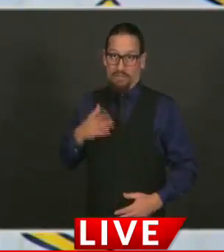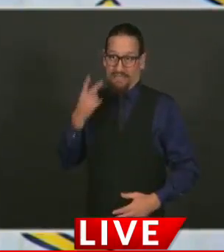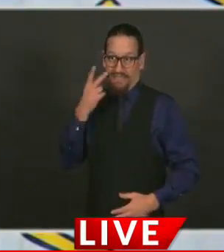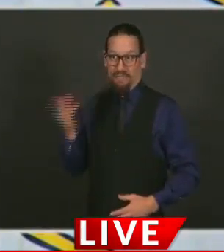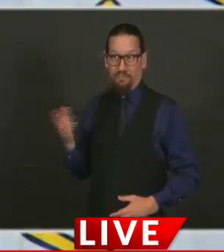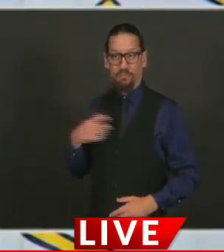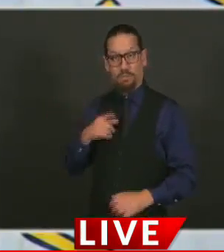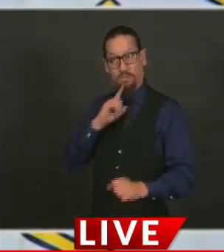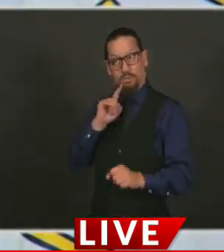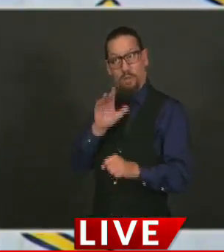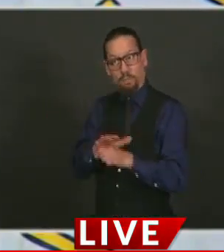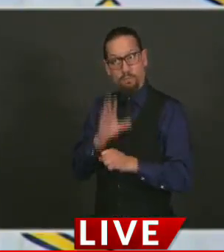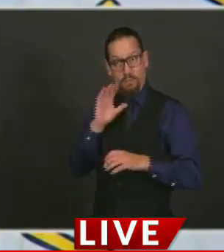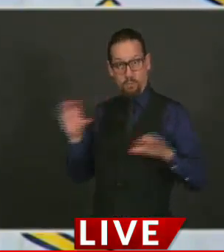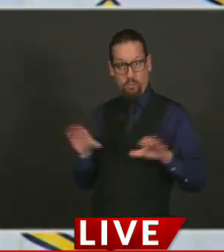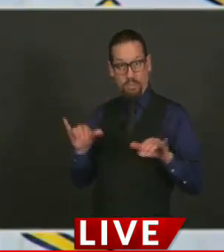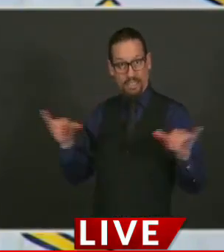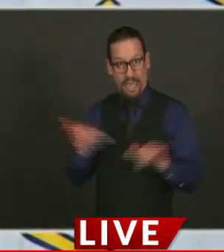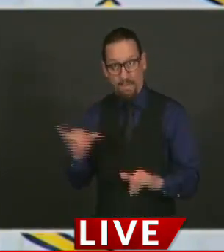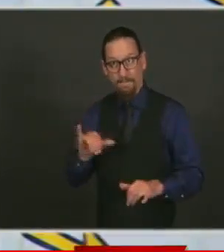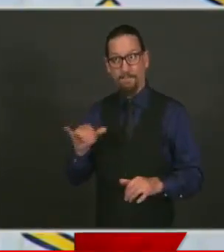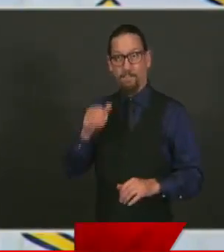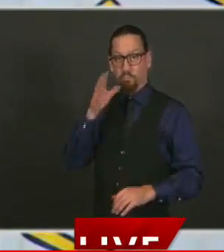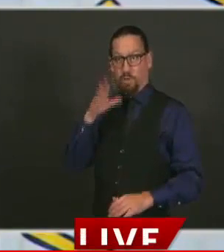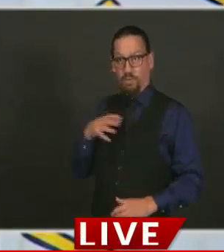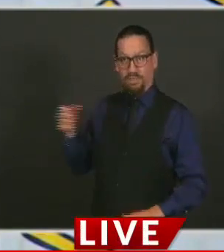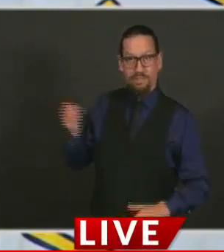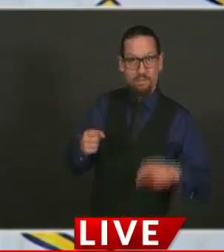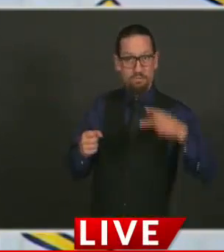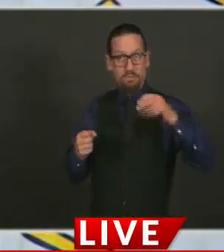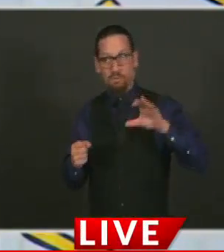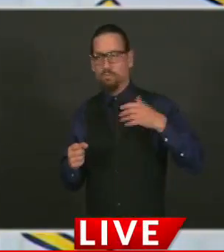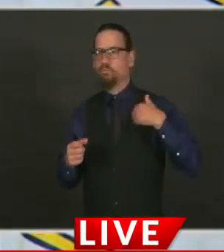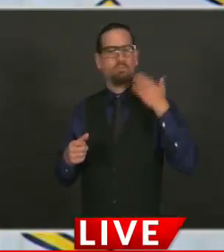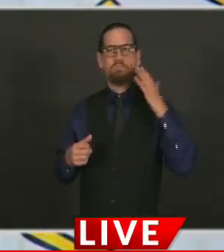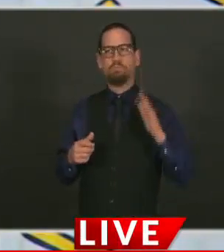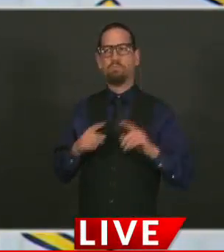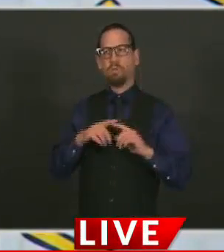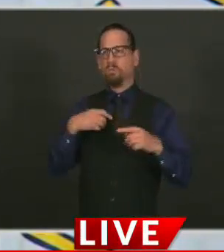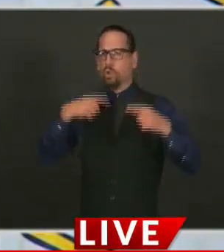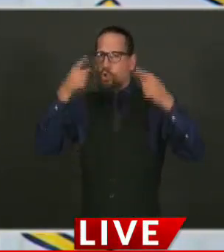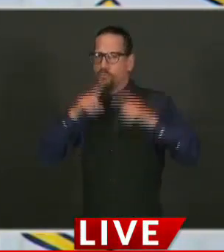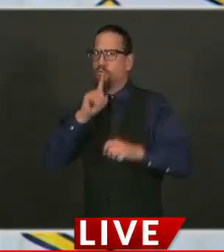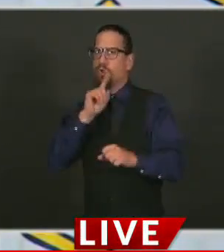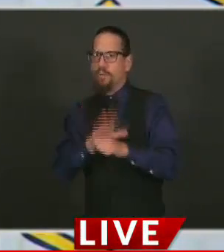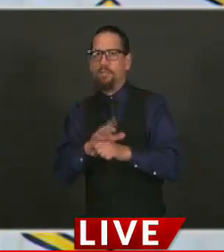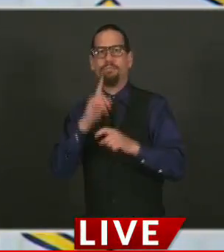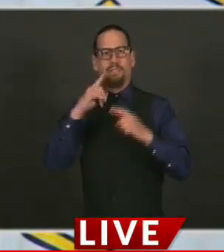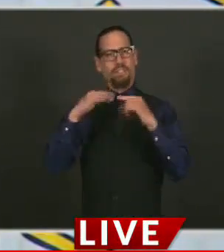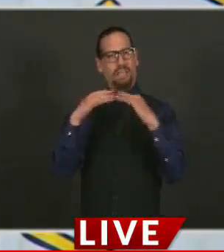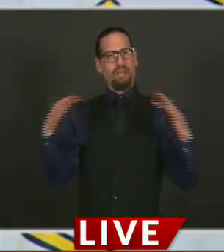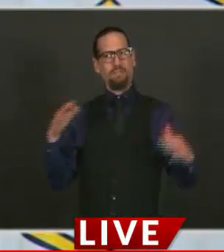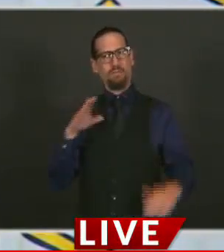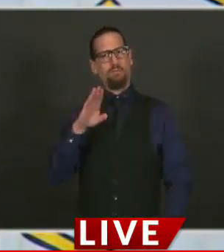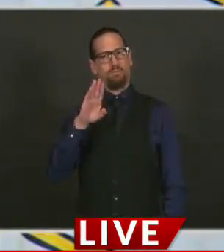TO SEE THAT. I WILL NOT COMMIT TO THAT, BUT I AM COMMITTED TO DIVERSIFYING THE